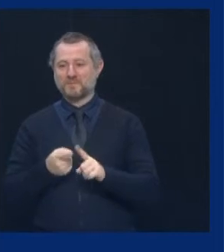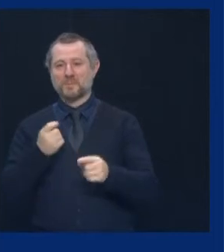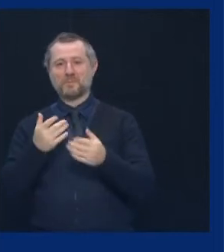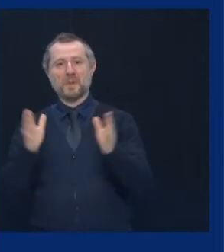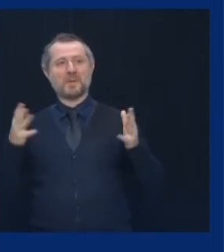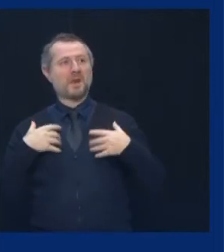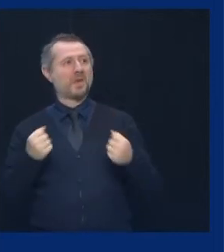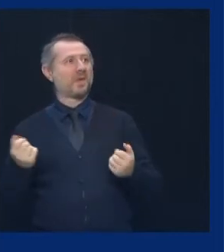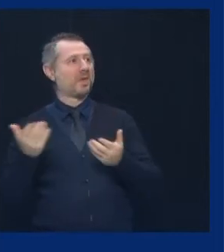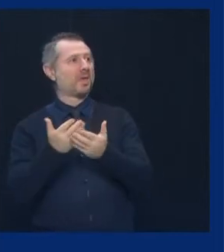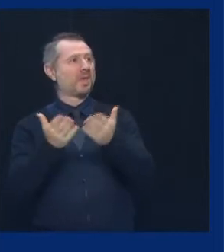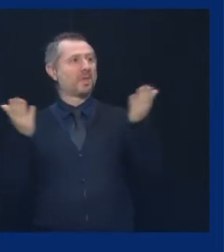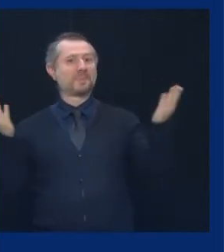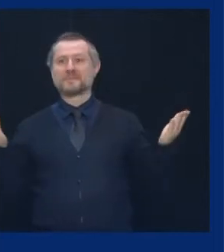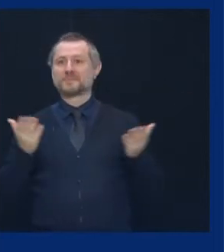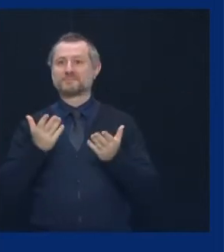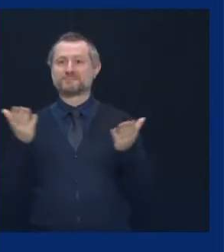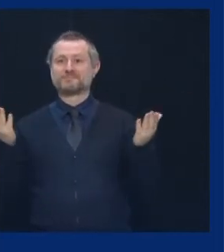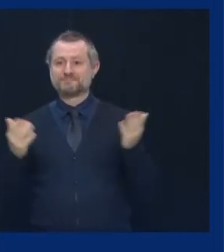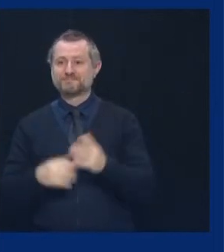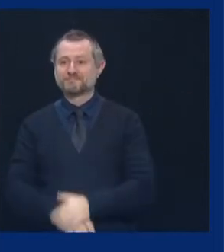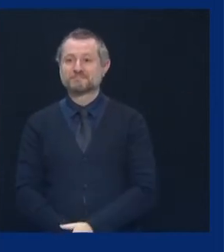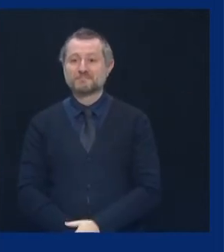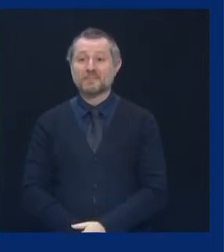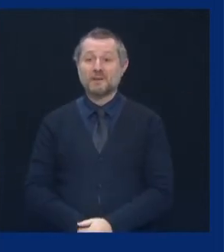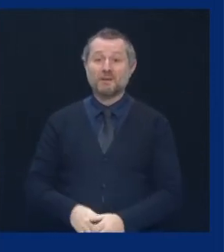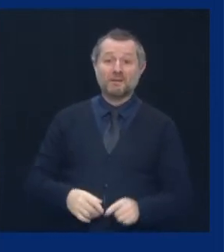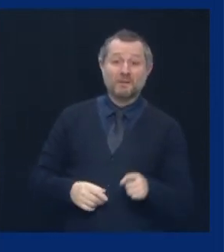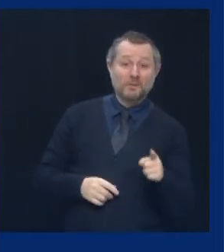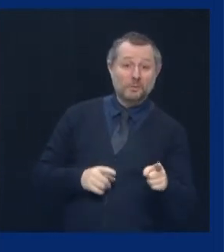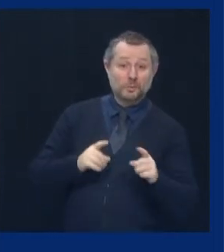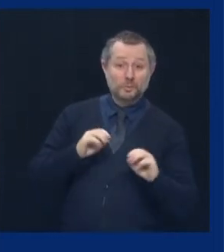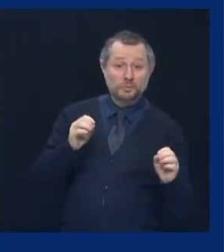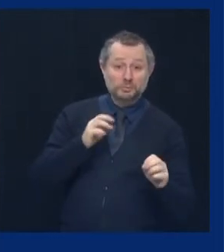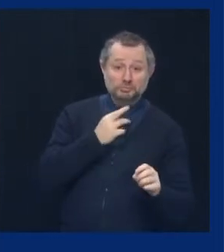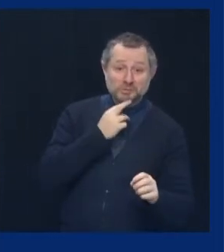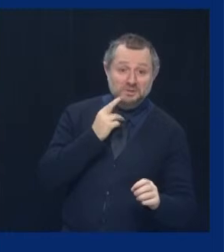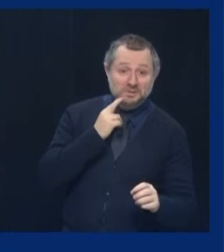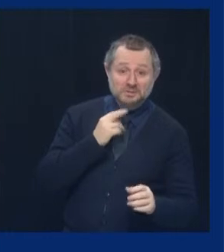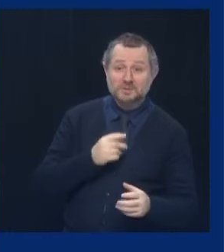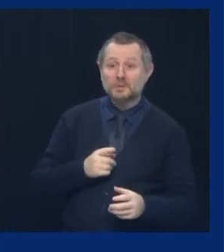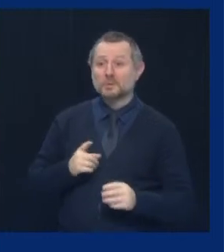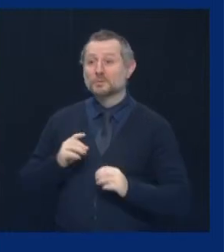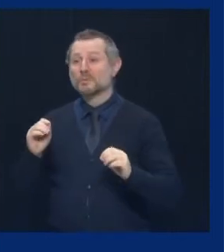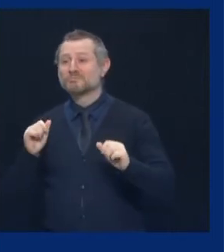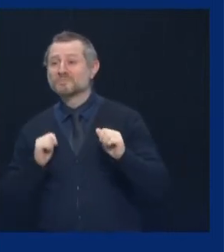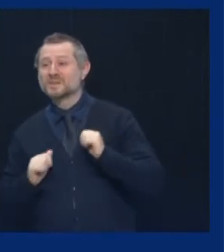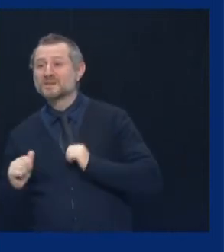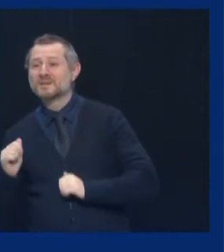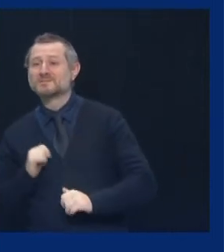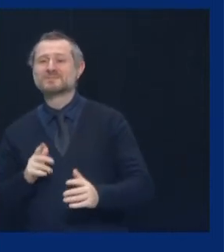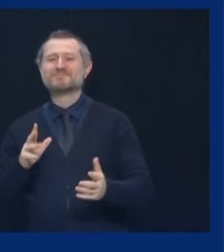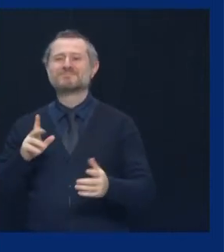THE PUBLIC HEALTH CONSEQUENCES DON'T GO AWAY.